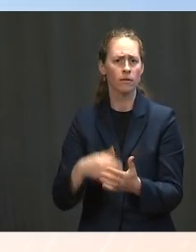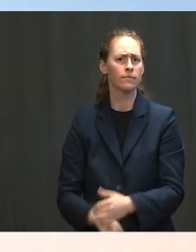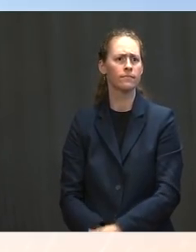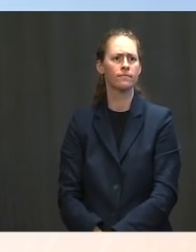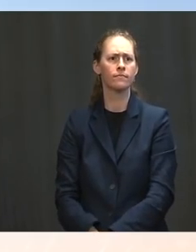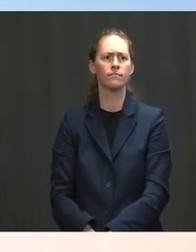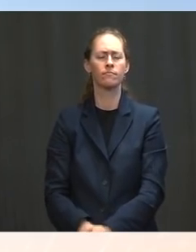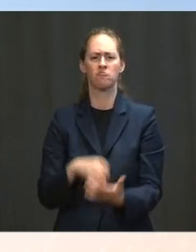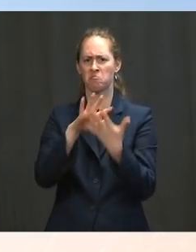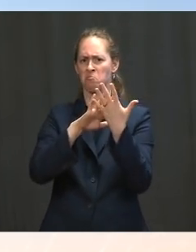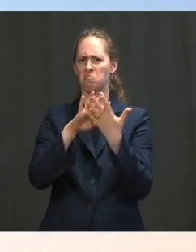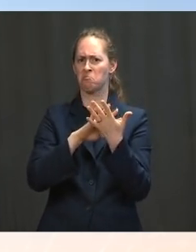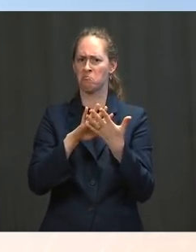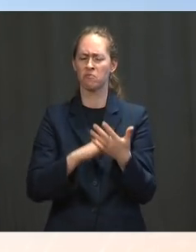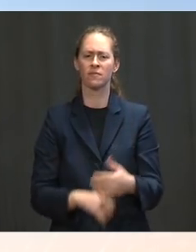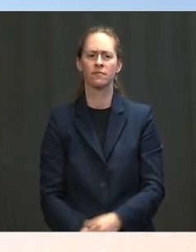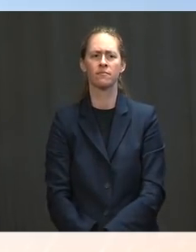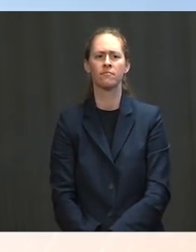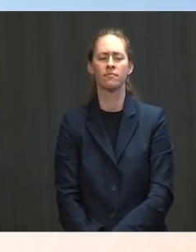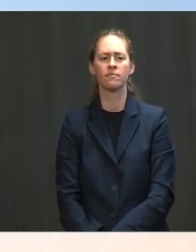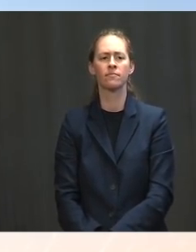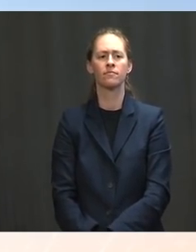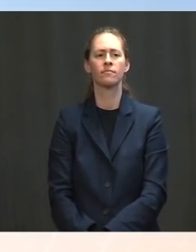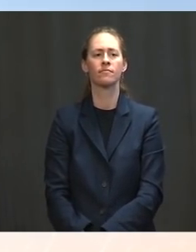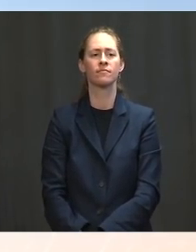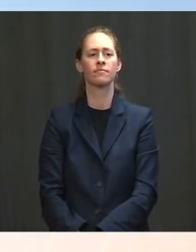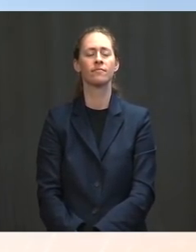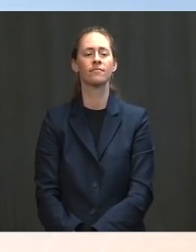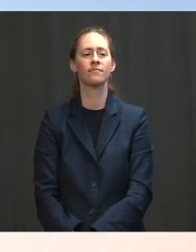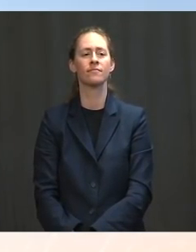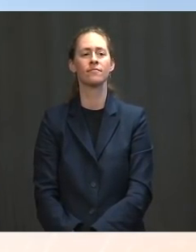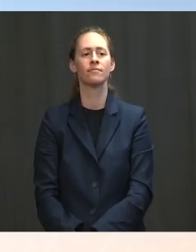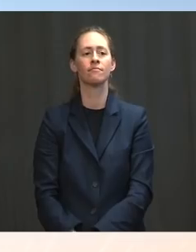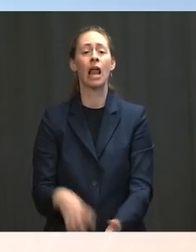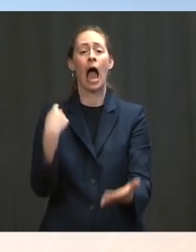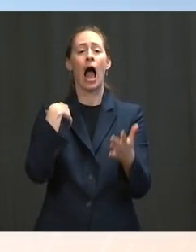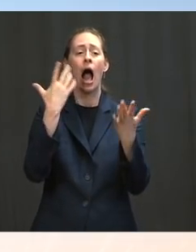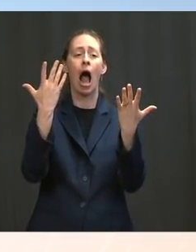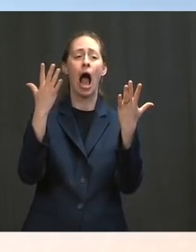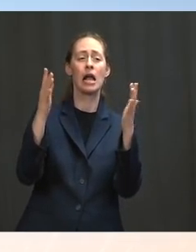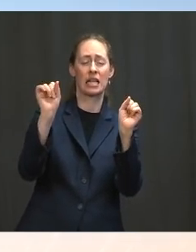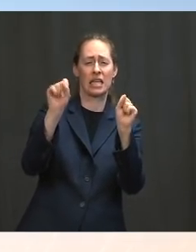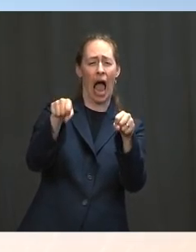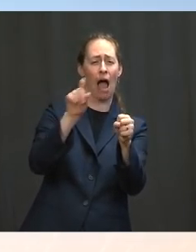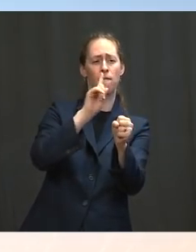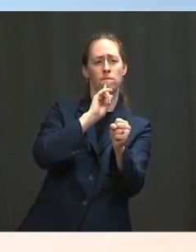Ms. Psaki: Well, I can confirm that meeting. Let me see, I believe I have a little bit more information on it here. One moment for you, Zeke.